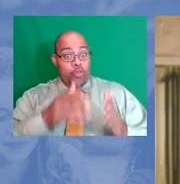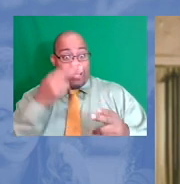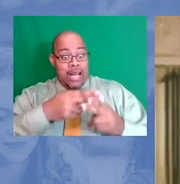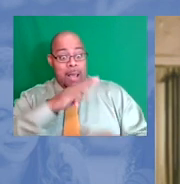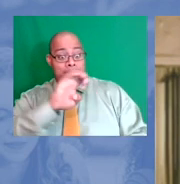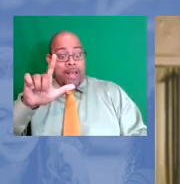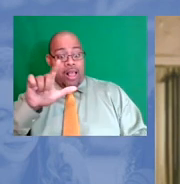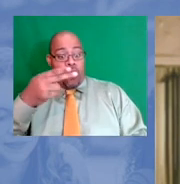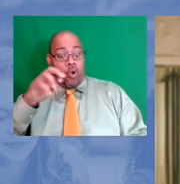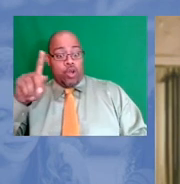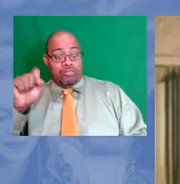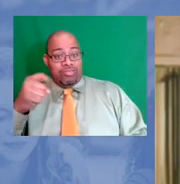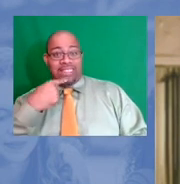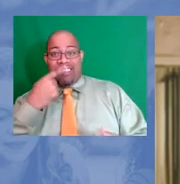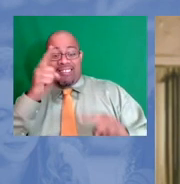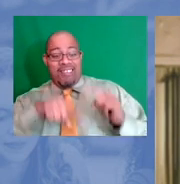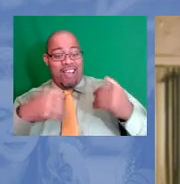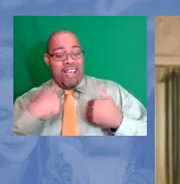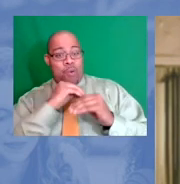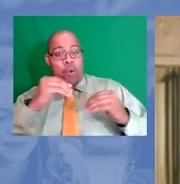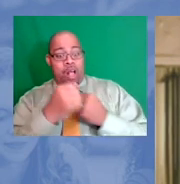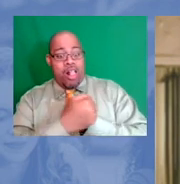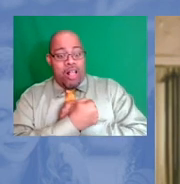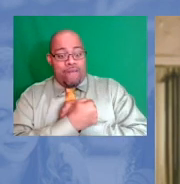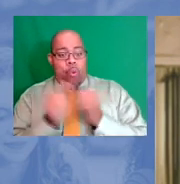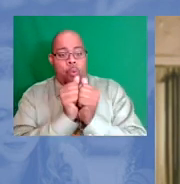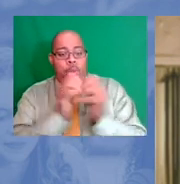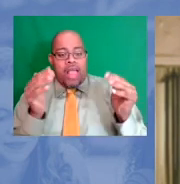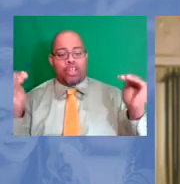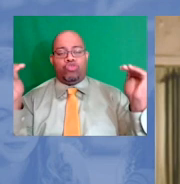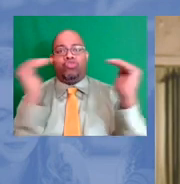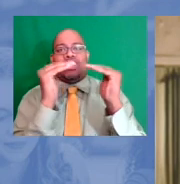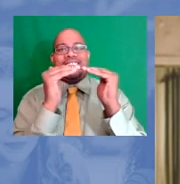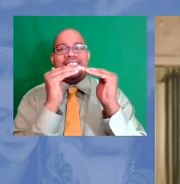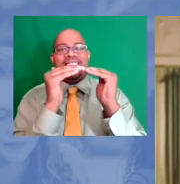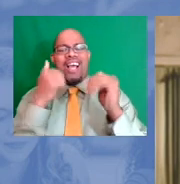LOVE WITHOUT JUSTICE. I'VE ALWAYS FOUND THAT LOVE IS AT THE HEART